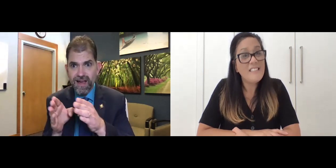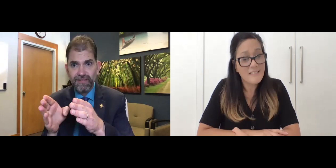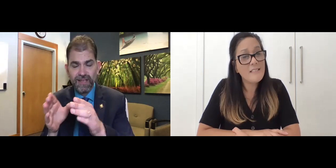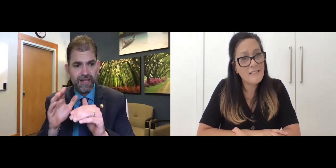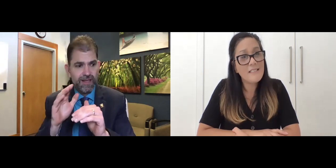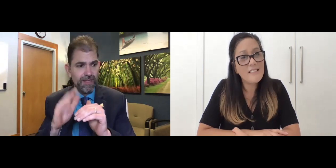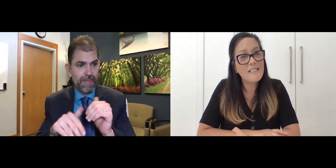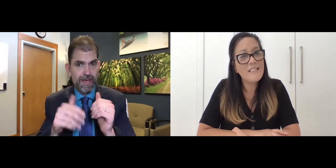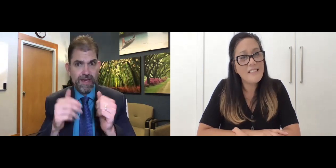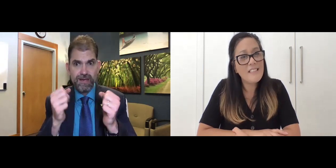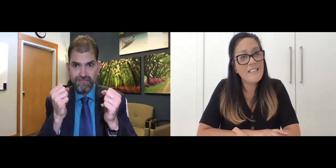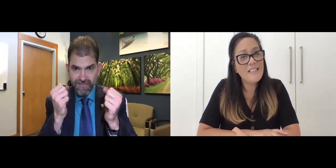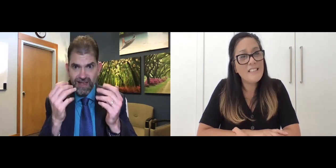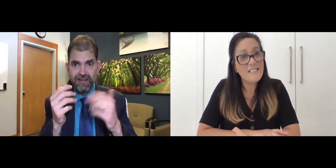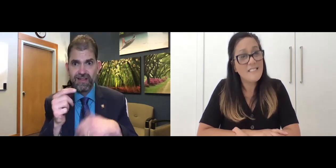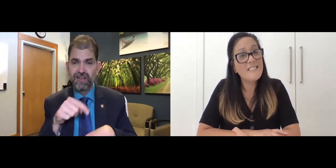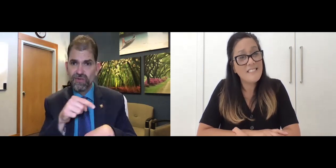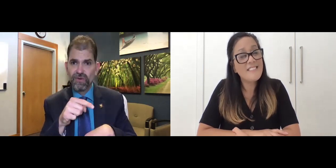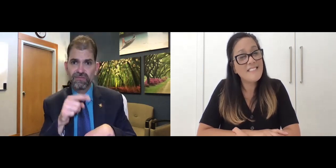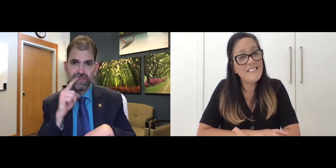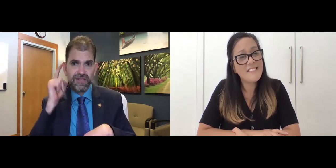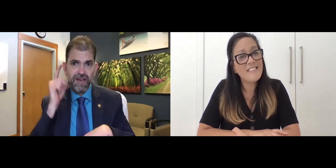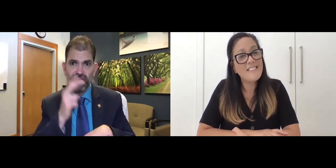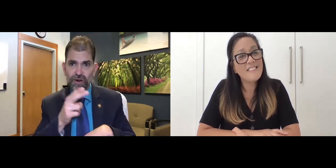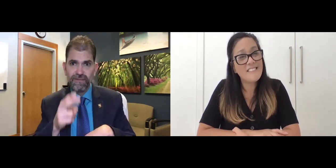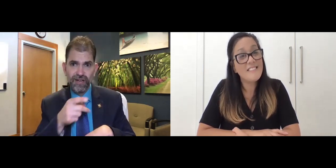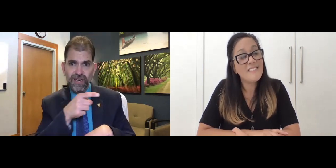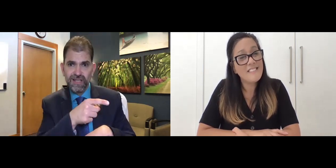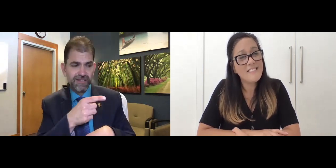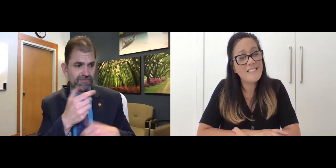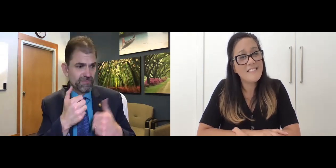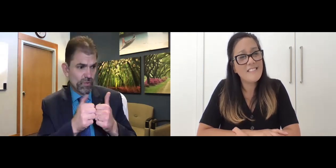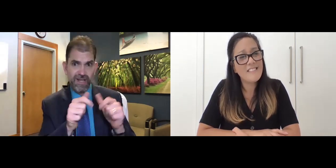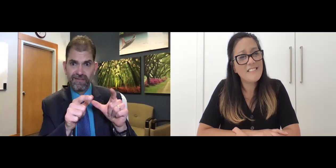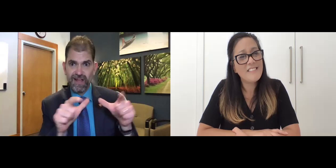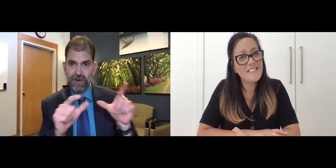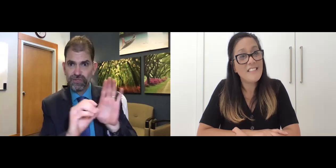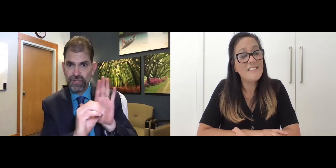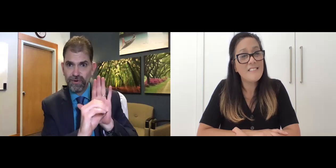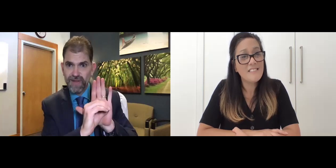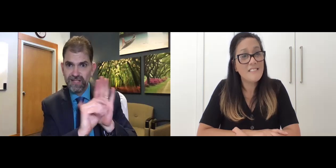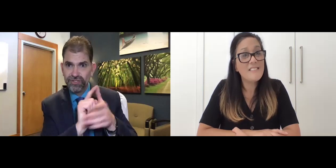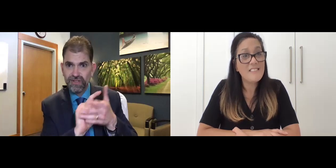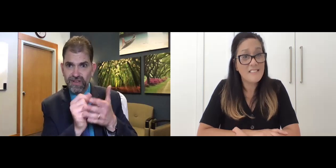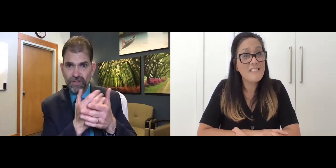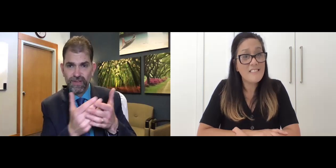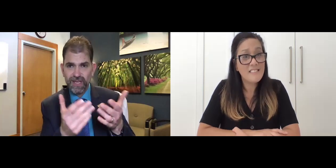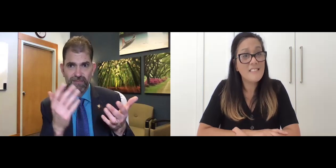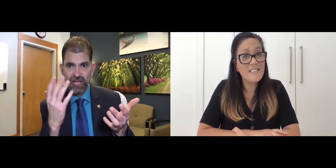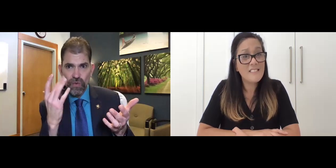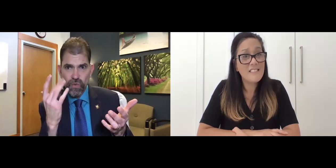There are so many different paths one might take and with a lot of deaf and hard of hearing people